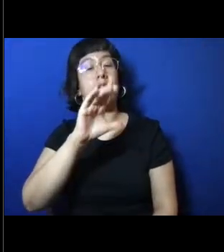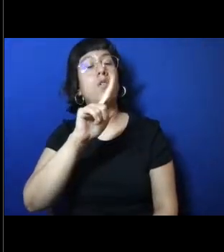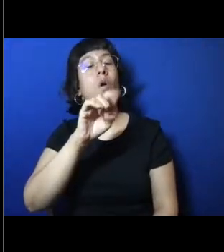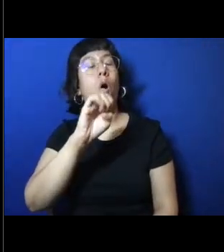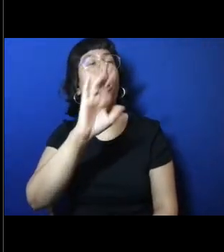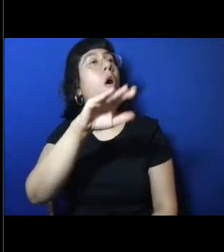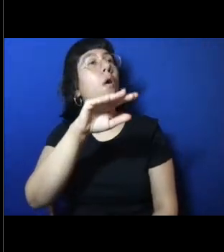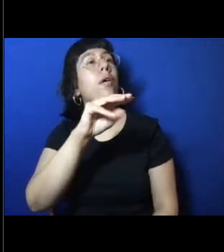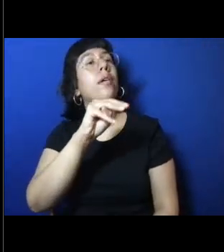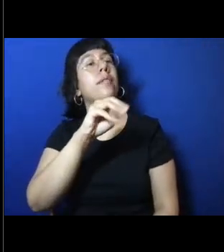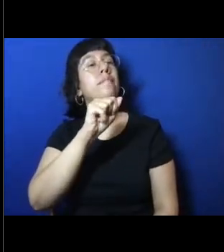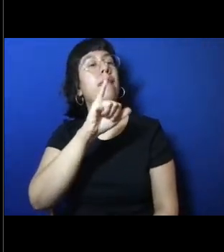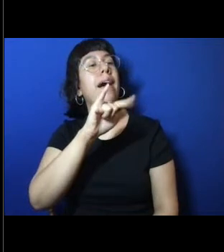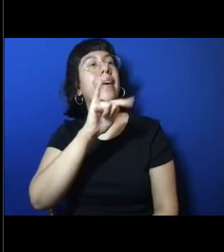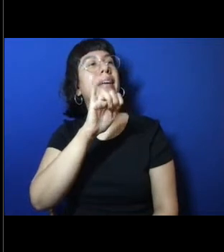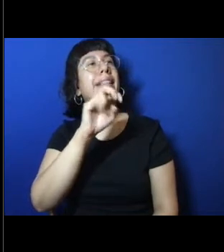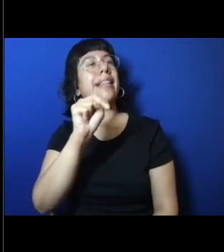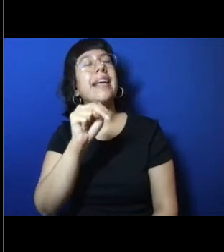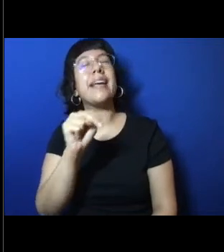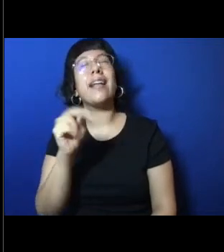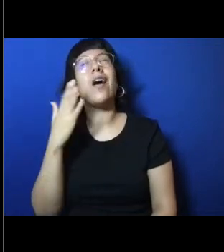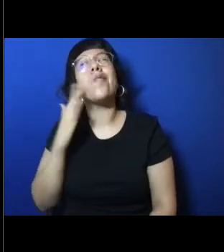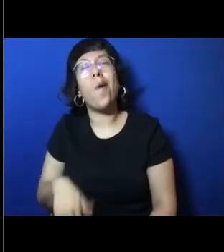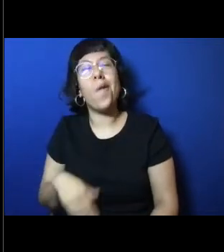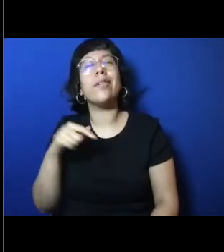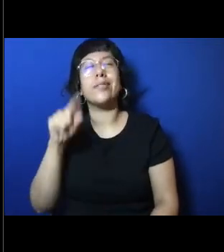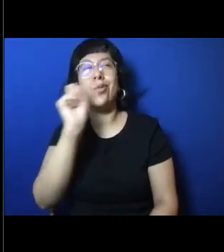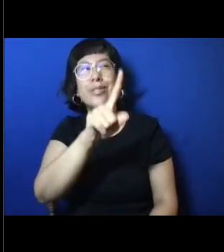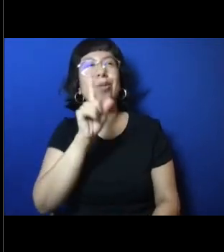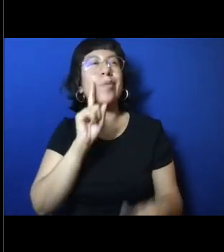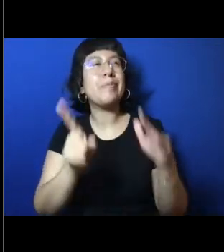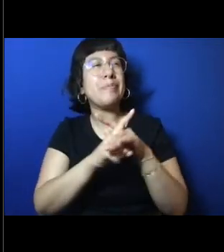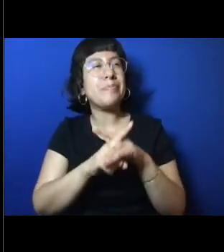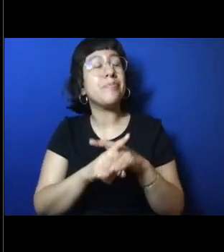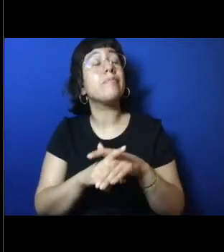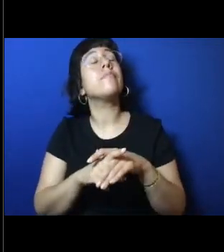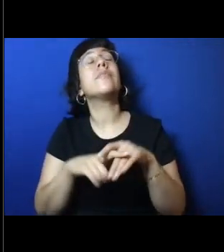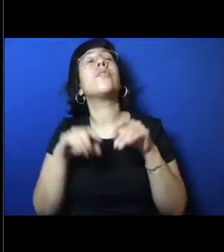and I had a feeling this question was going to come up. What happens to the stuff that falls off?